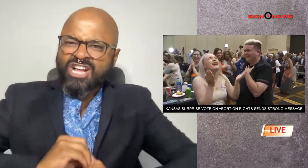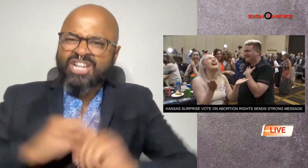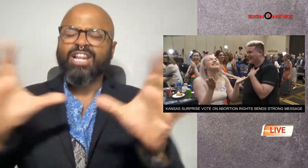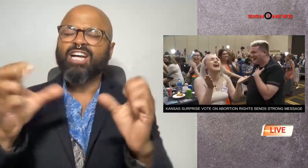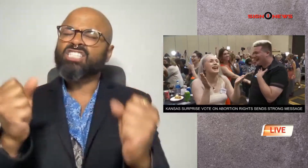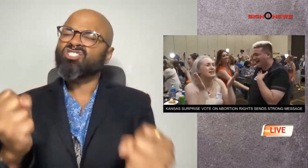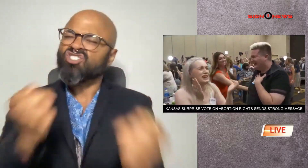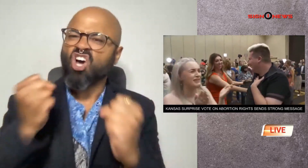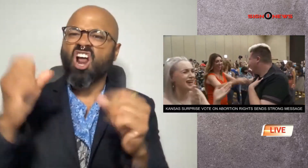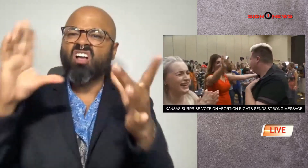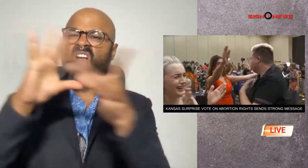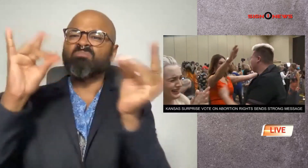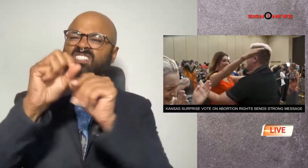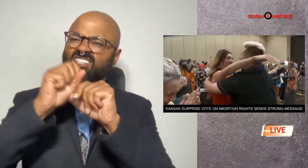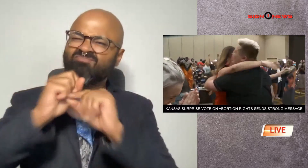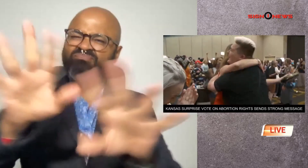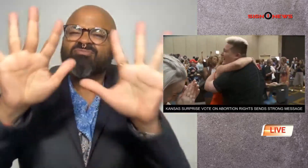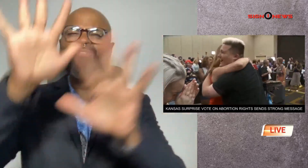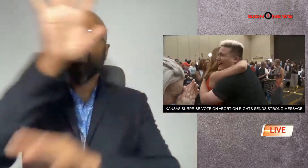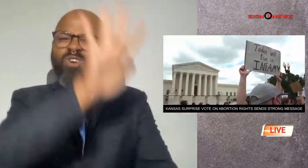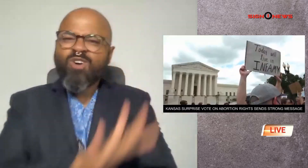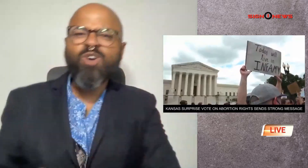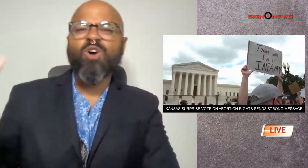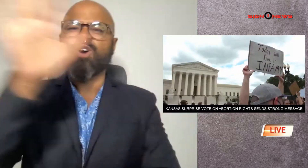voters in Kansas sent in a clear and strong message